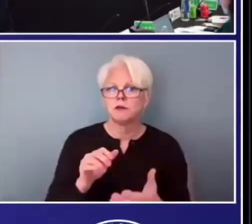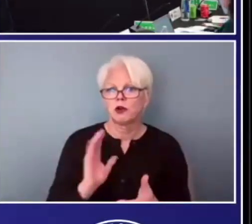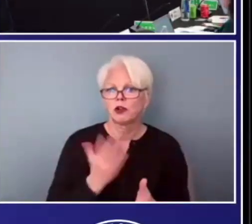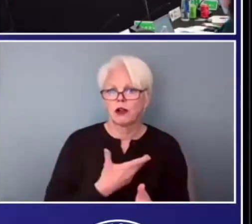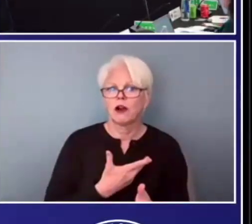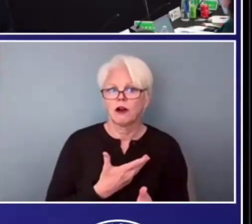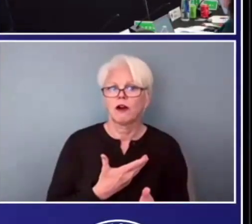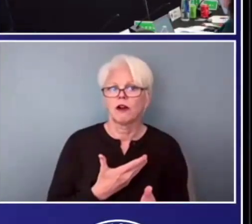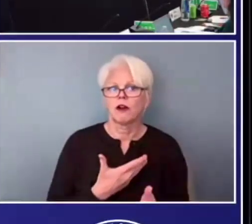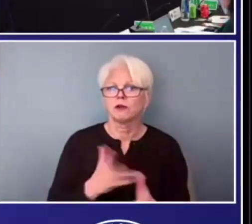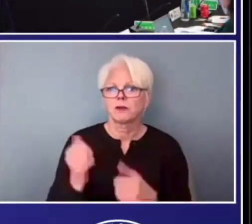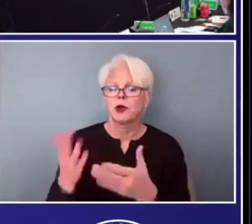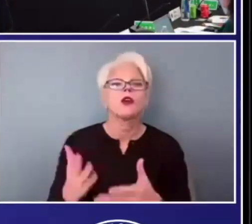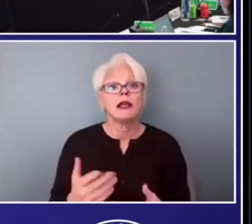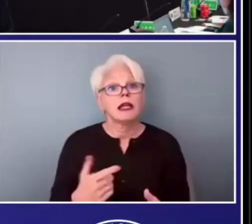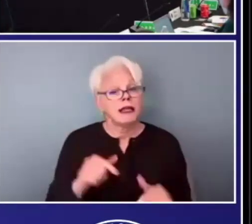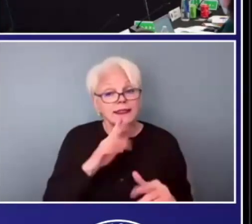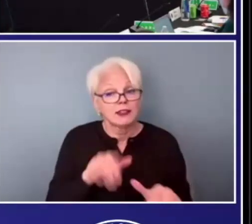And I want to, you know, concede that it is challenging.